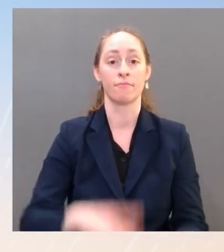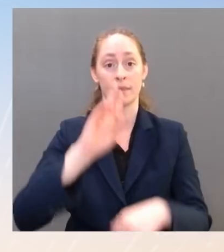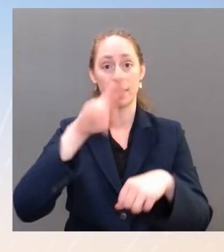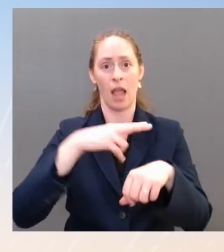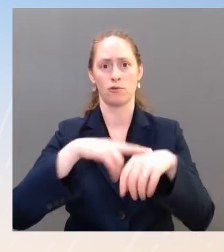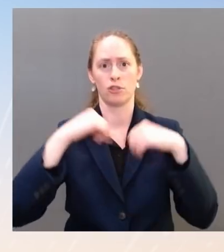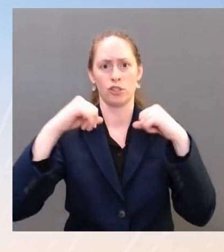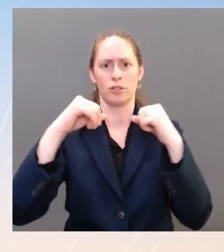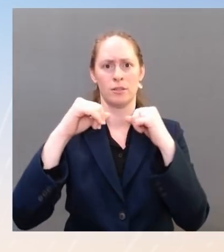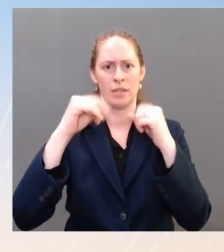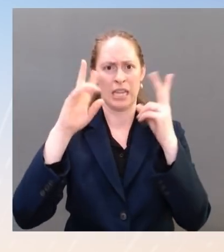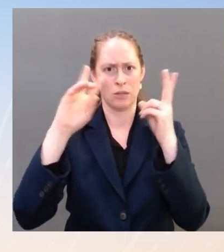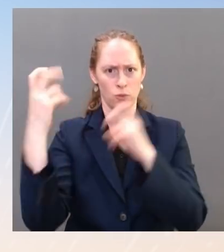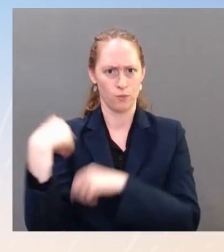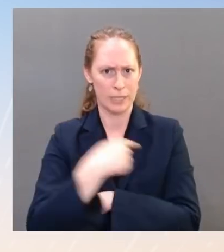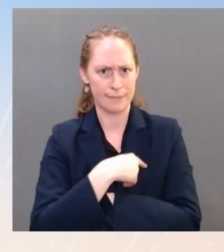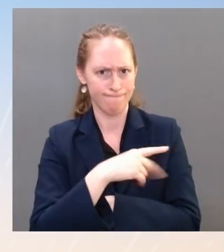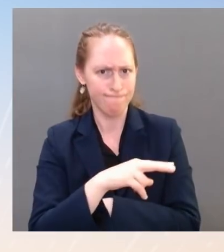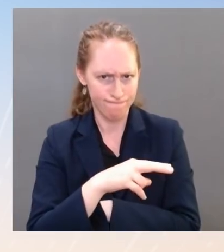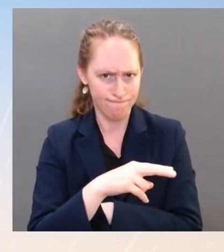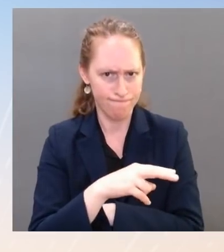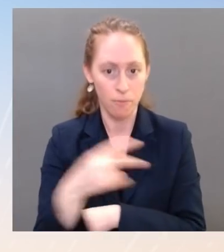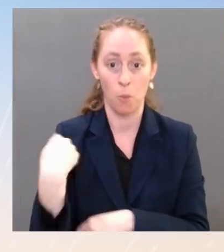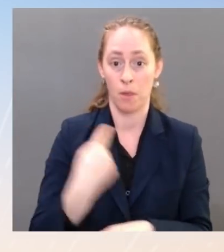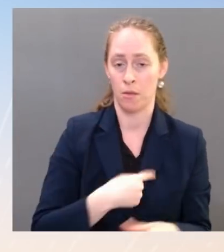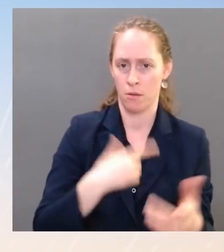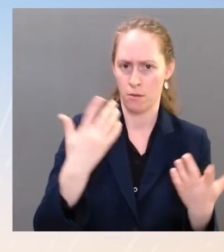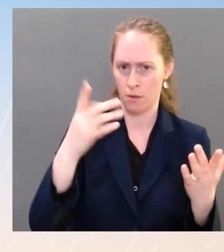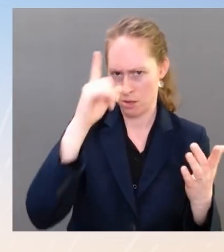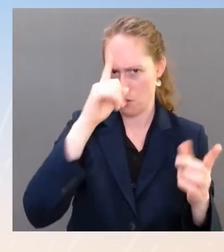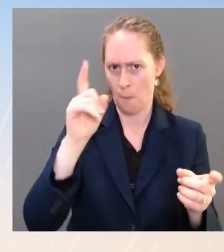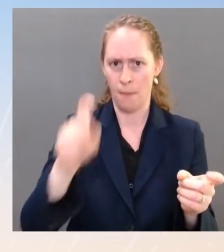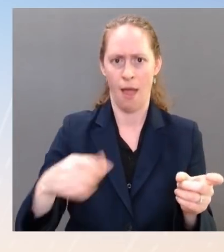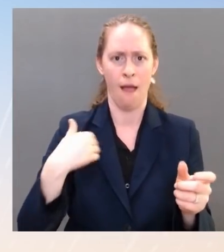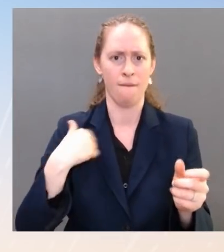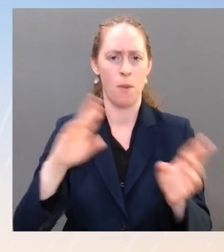And top among those is the critical minerals and materials